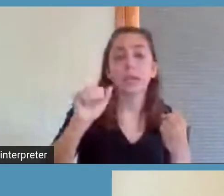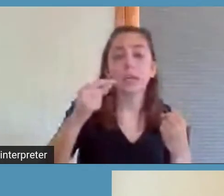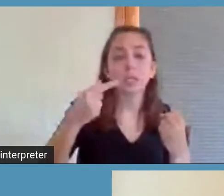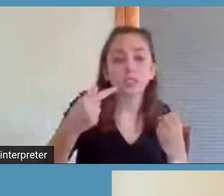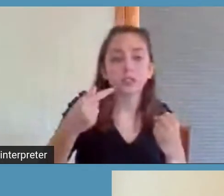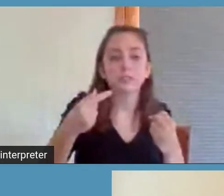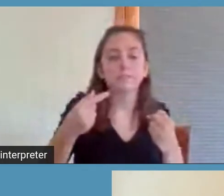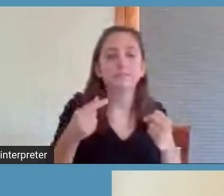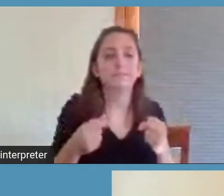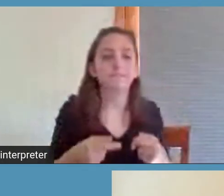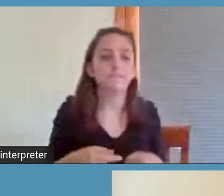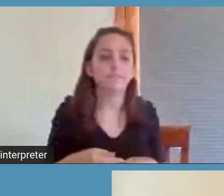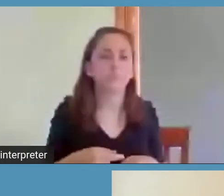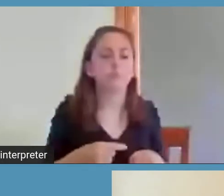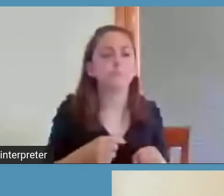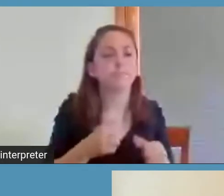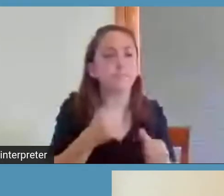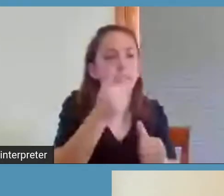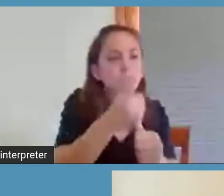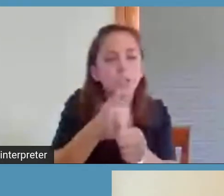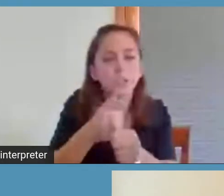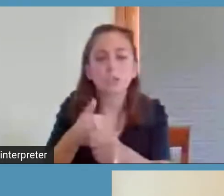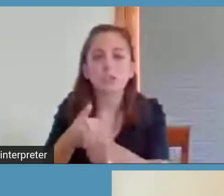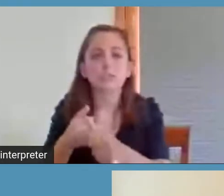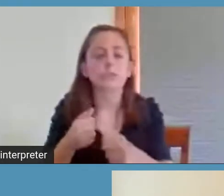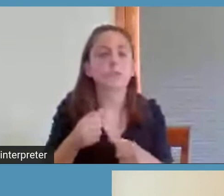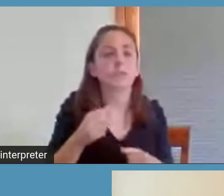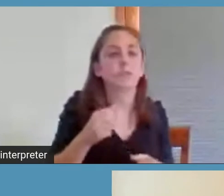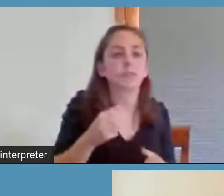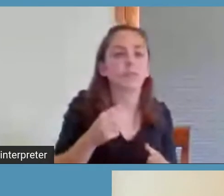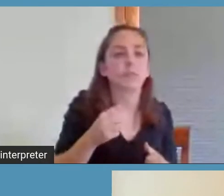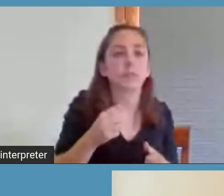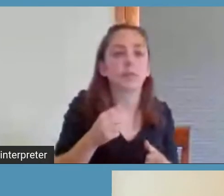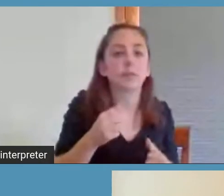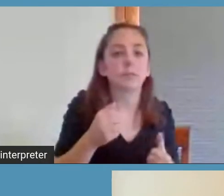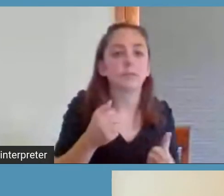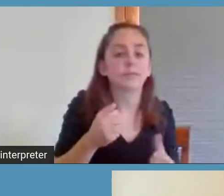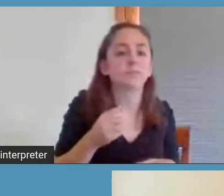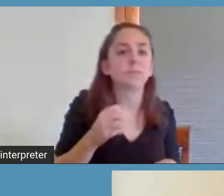products is there a mechanism to provide an alt text or a machine readable descriptions for these